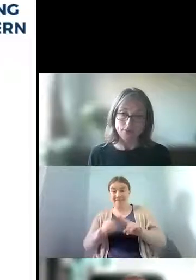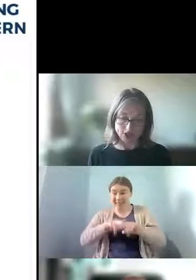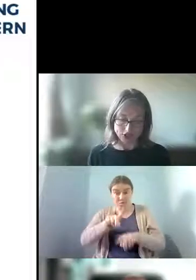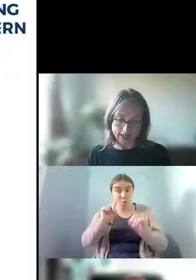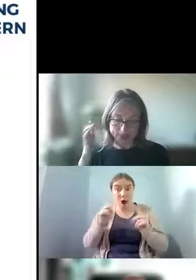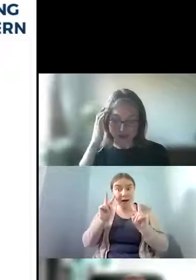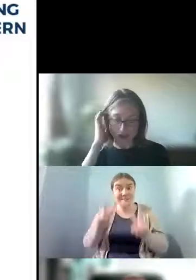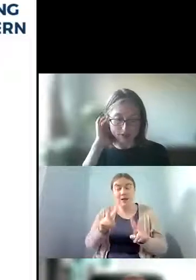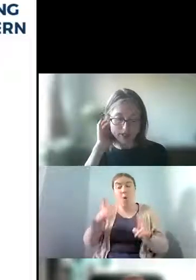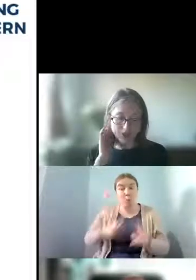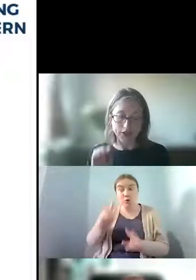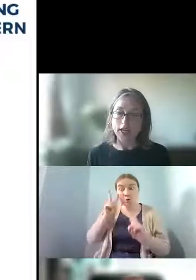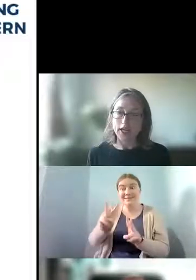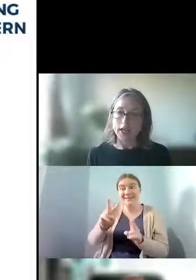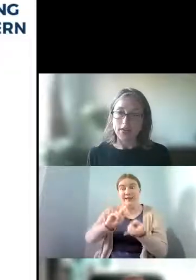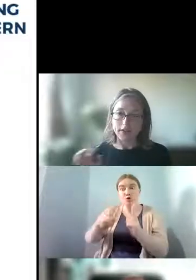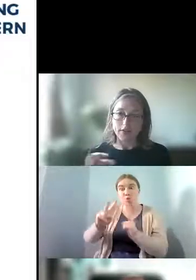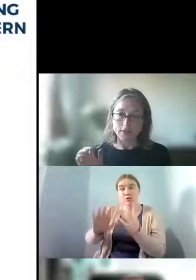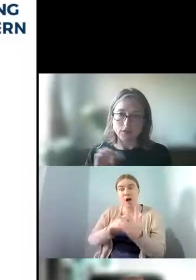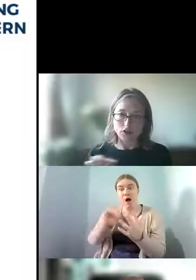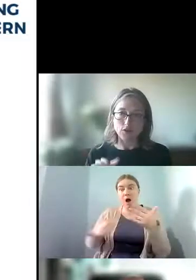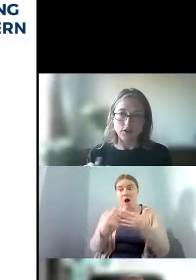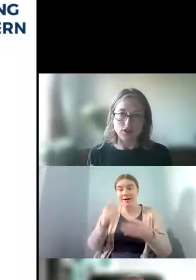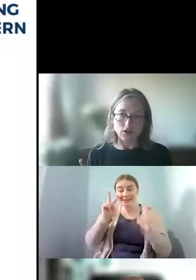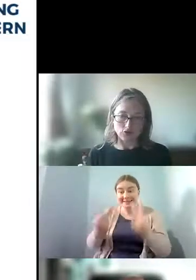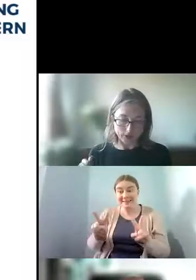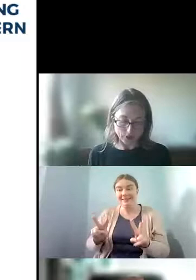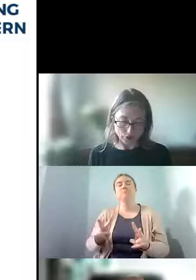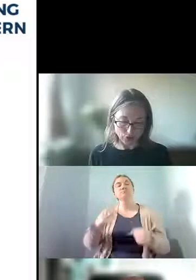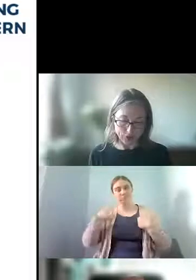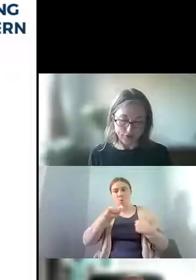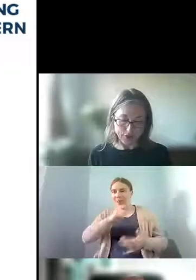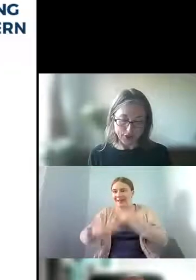sign language interpretation then just follow the instructions i'm going to talk you through